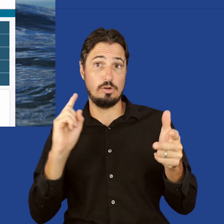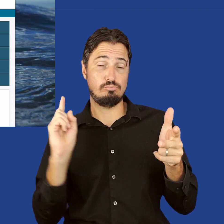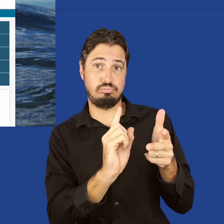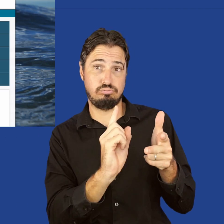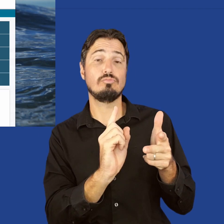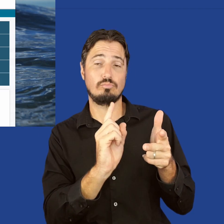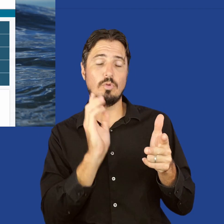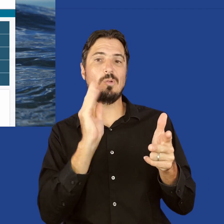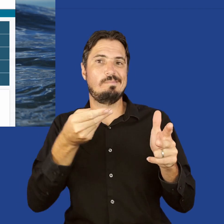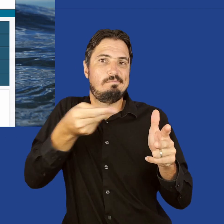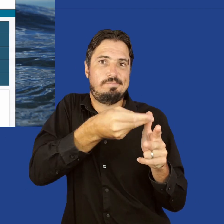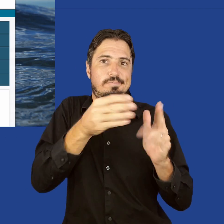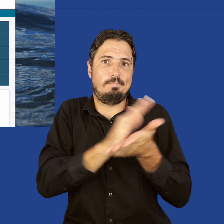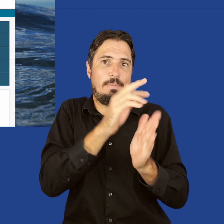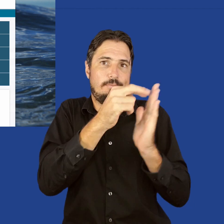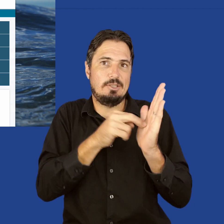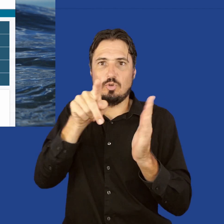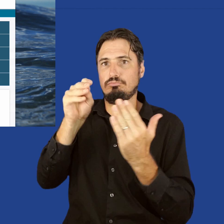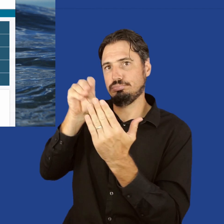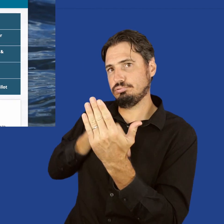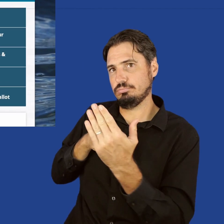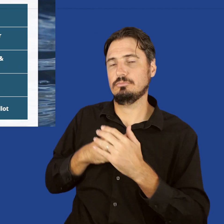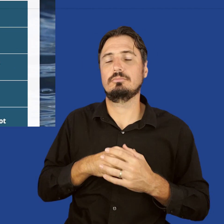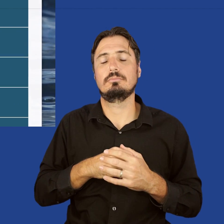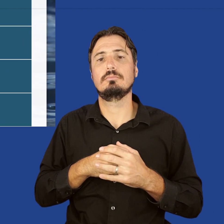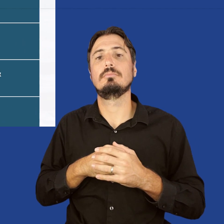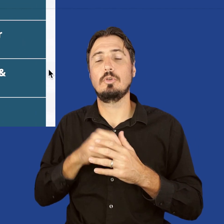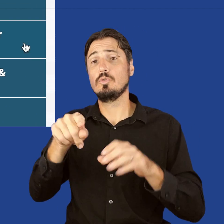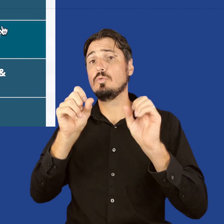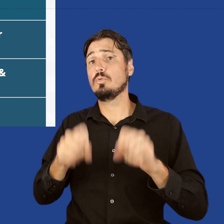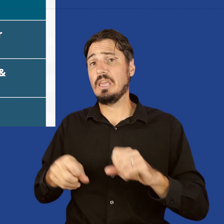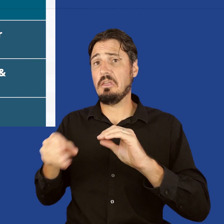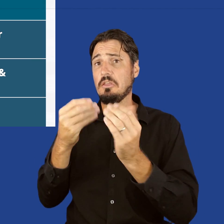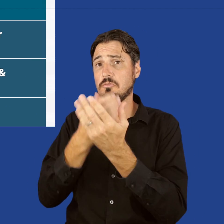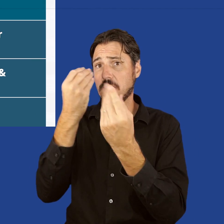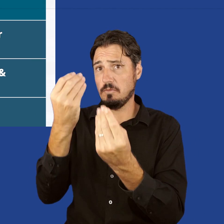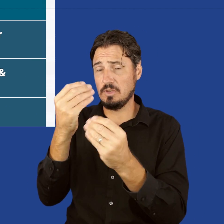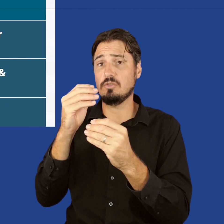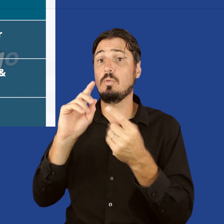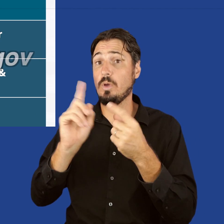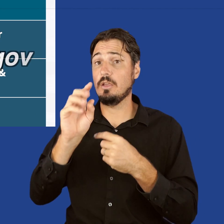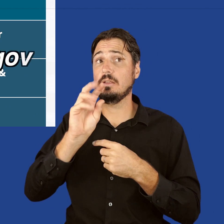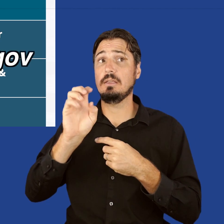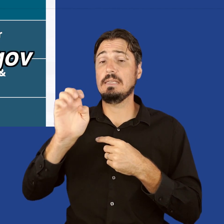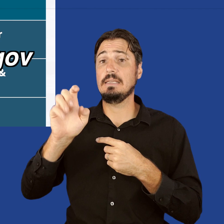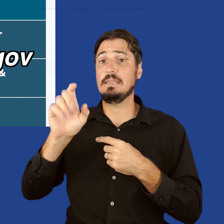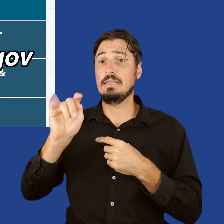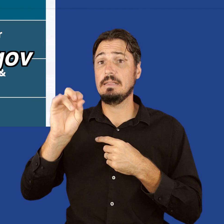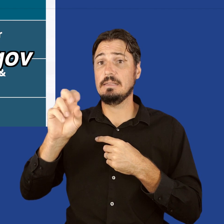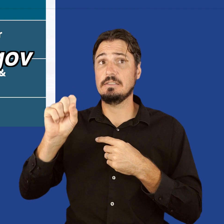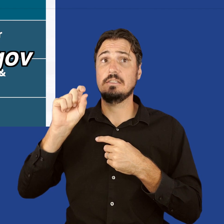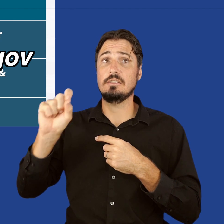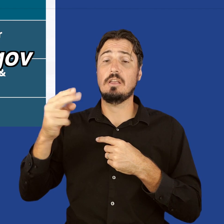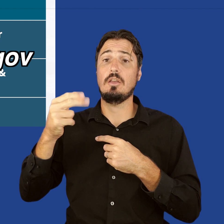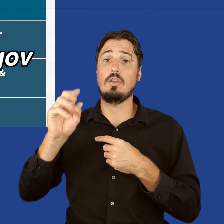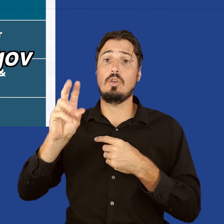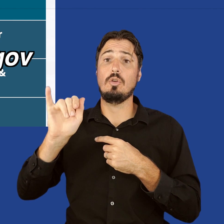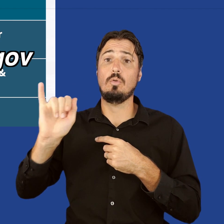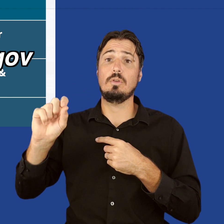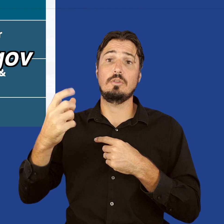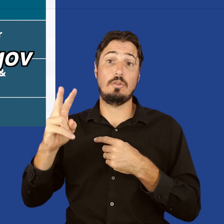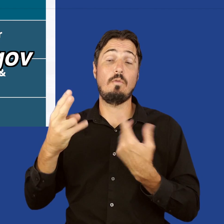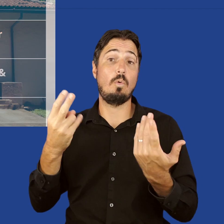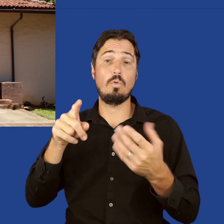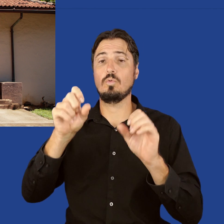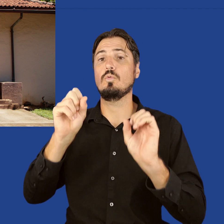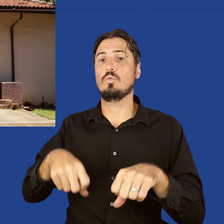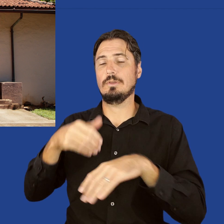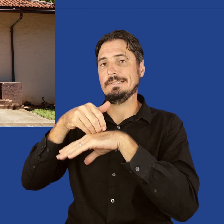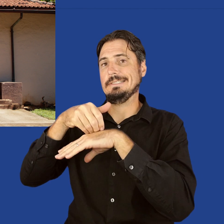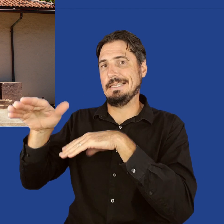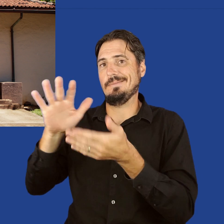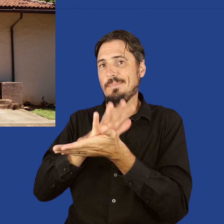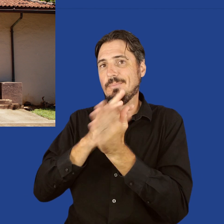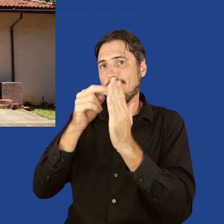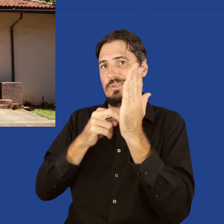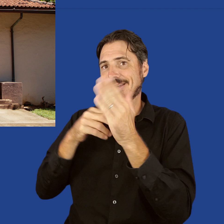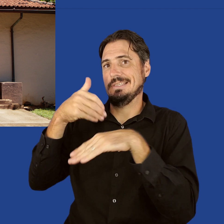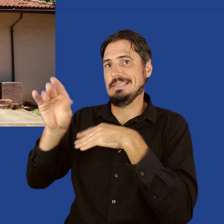Voters can also register to vote or update their voter registration online at elections.hawaii.gov or by submitting a paper Voter Registration Application to the Elections Division